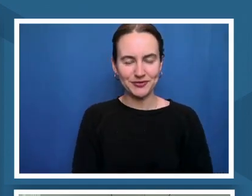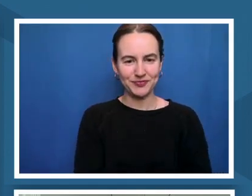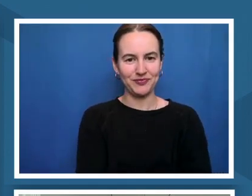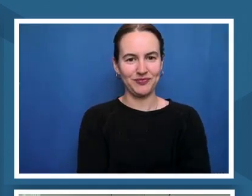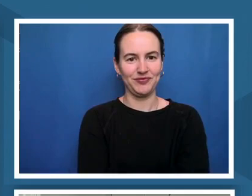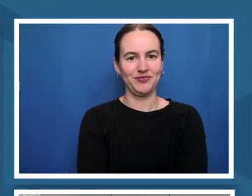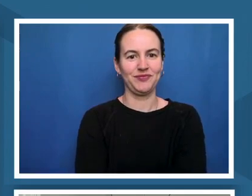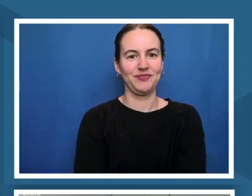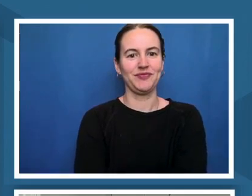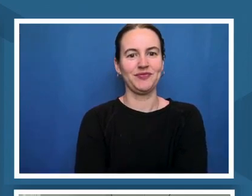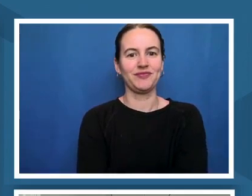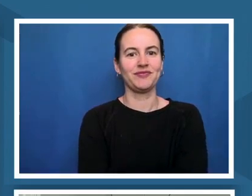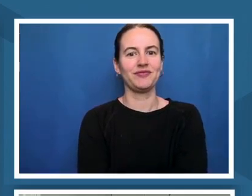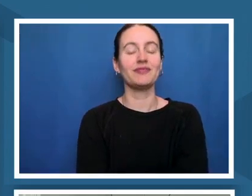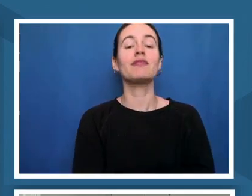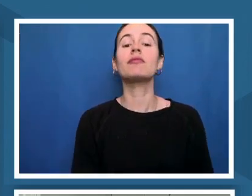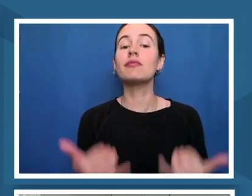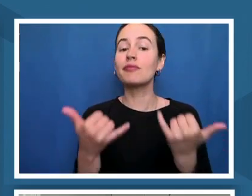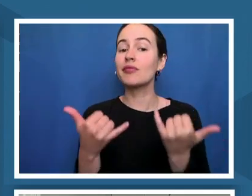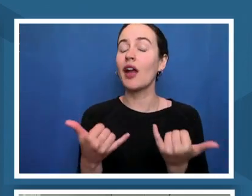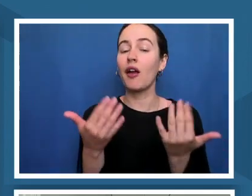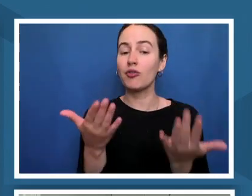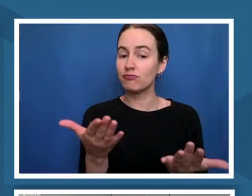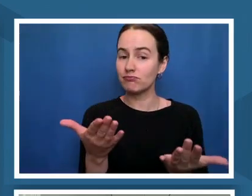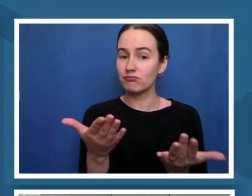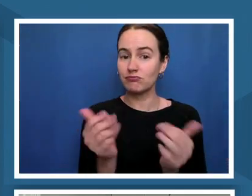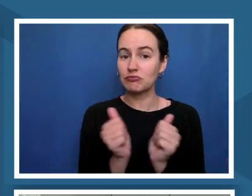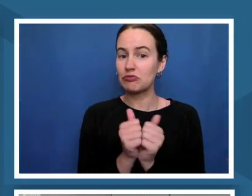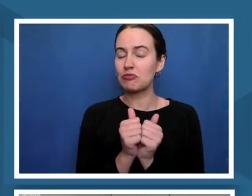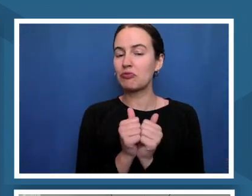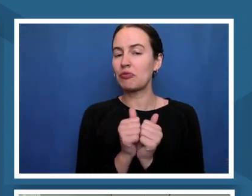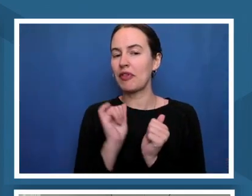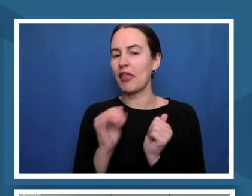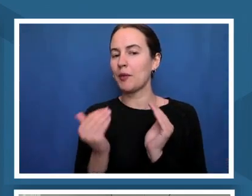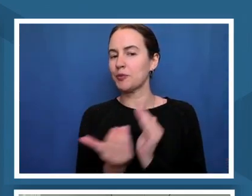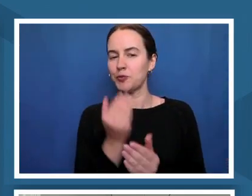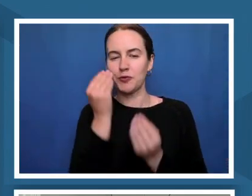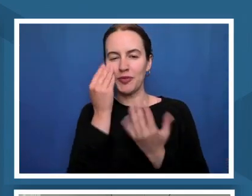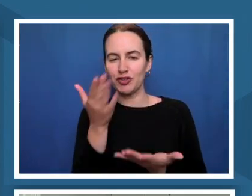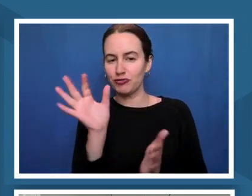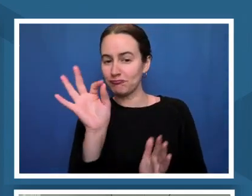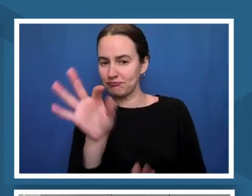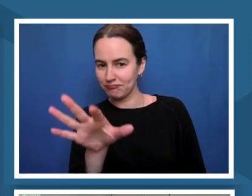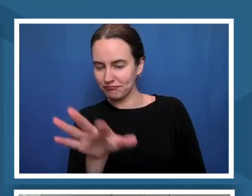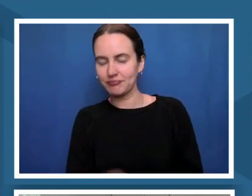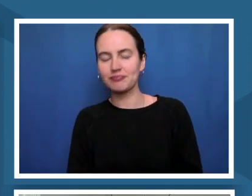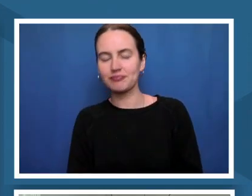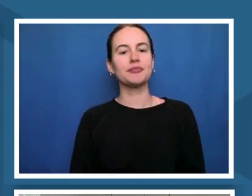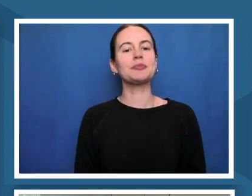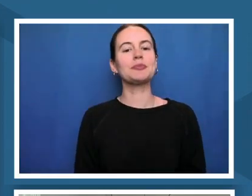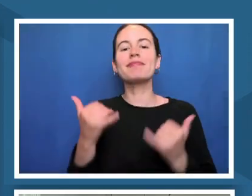i'd like to invite you with that little smidge of information that you've got